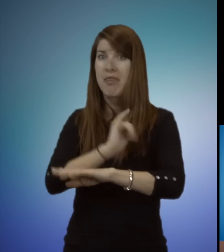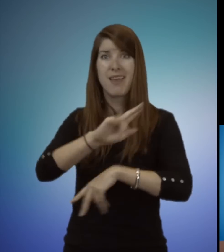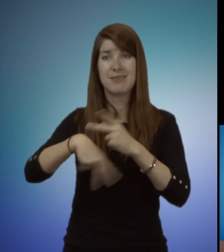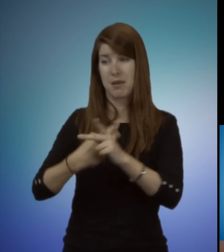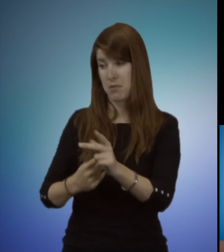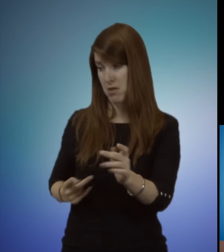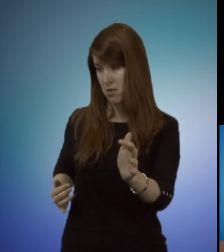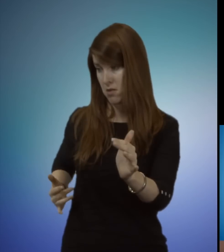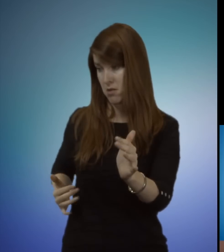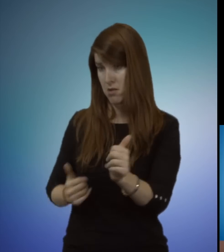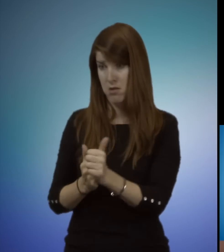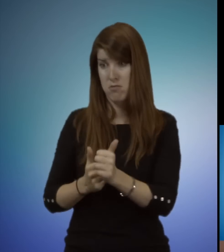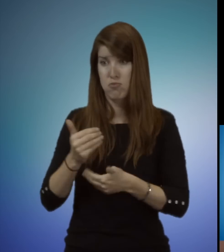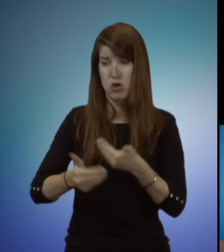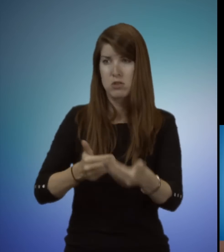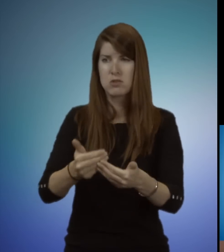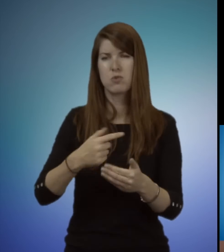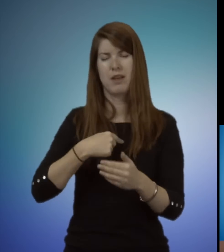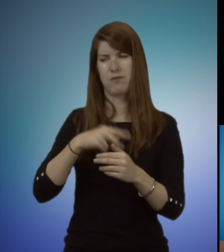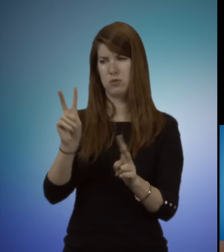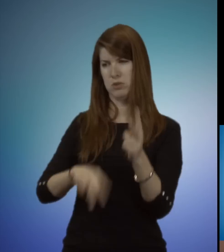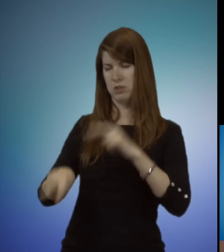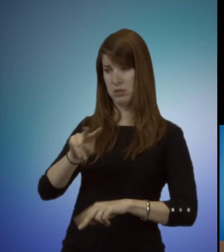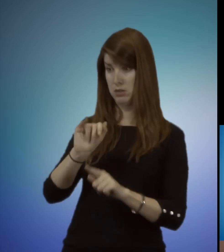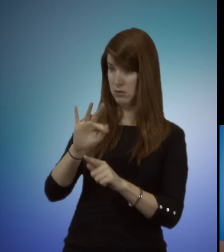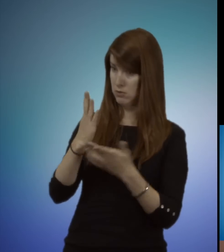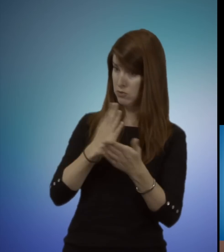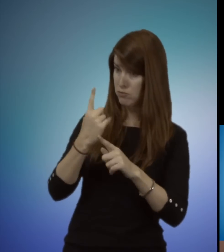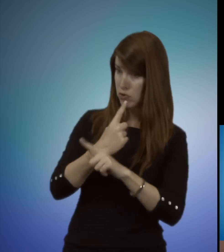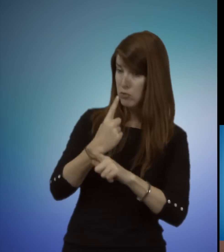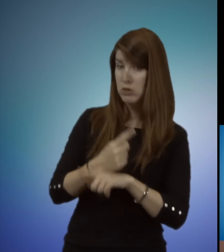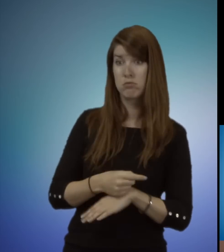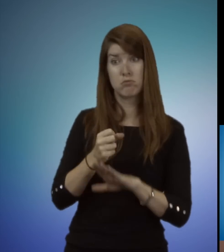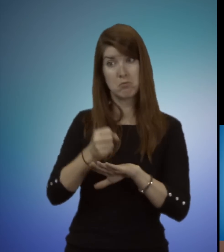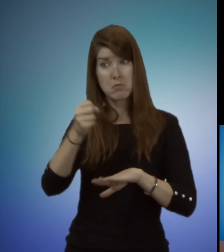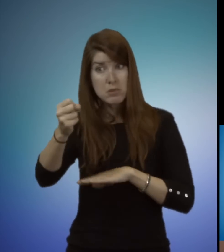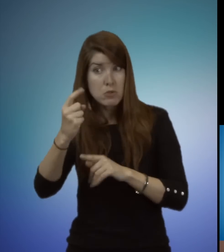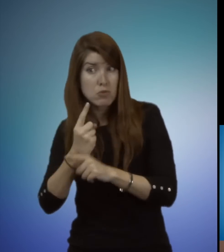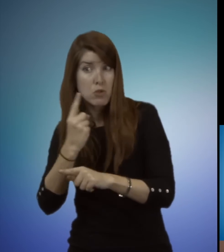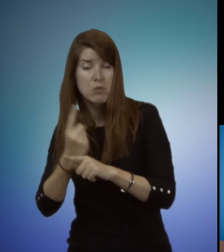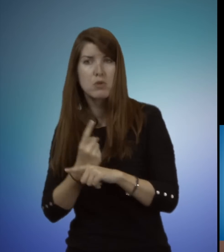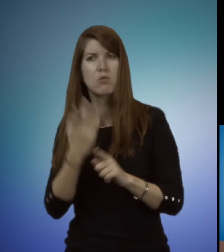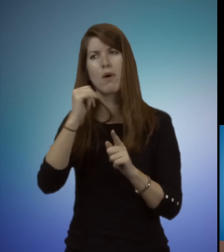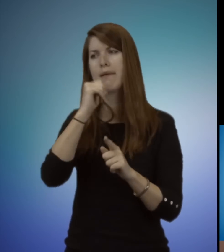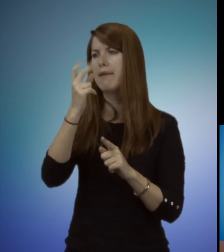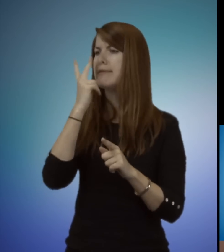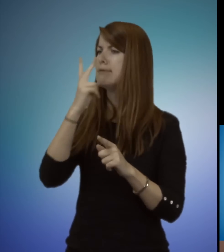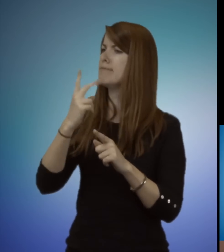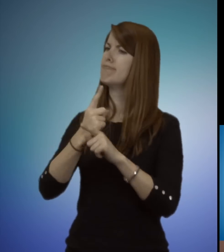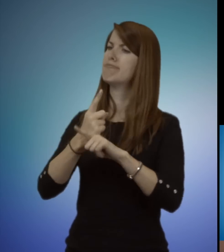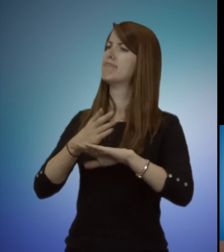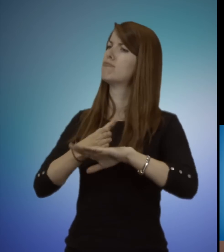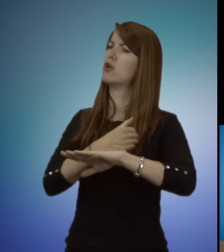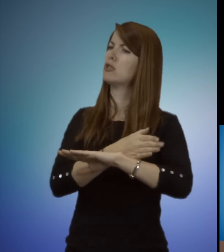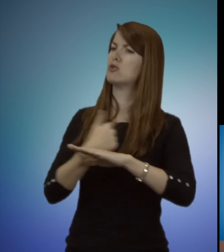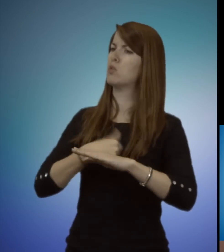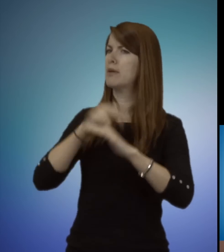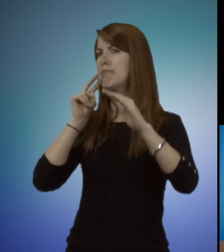we then need to go back and say, are the services appropriate, is the placement appropriate, why aren't we seeing the progress that we anticipated,